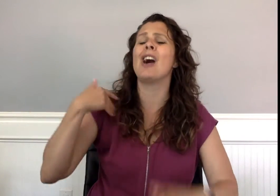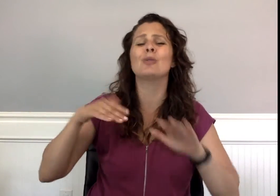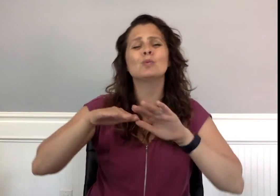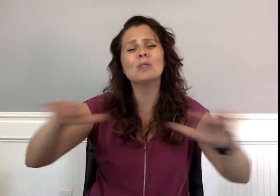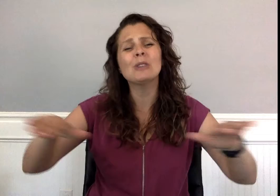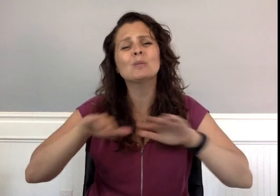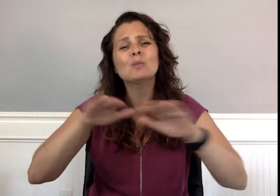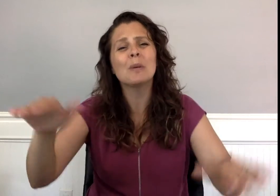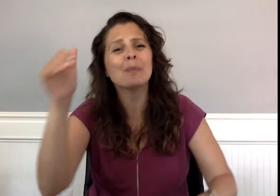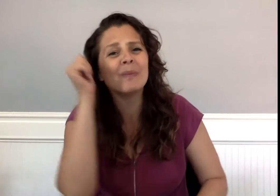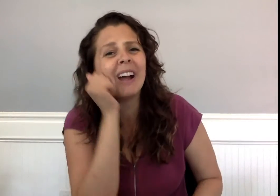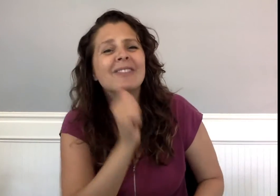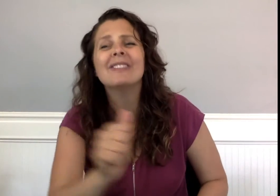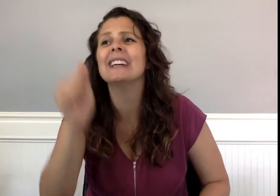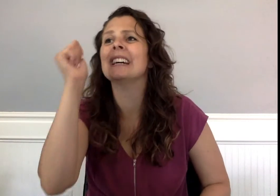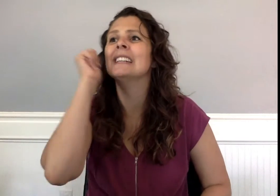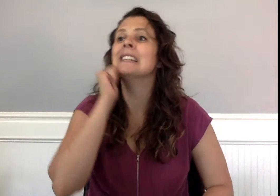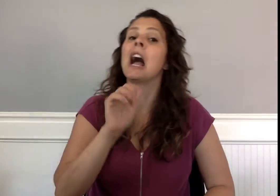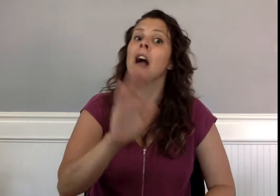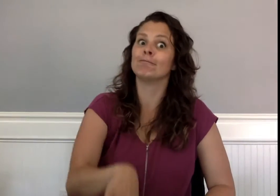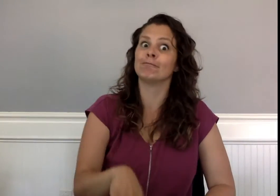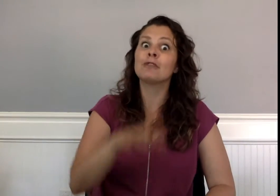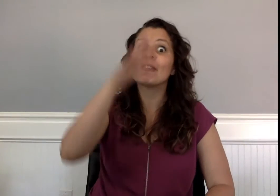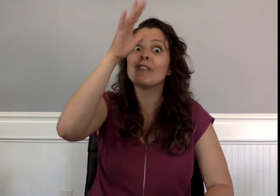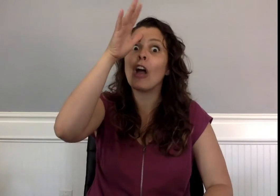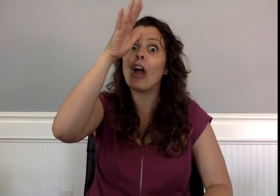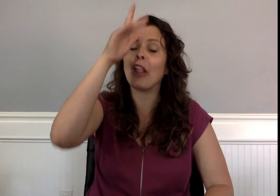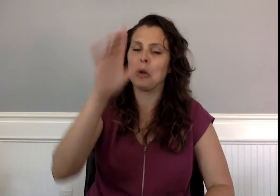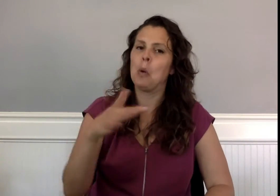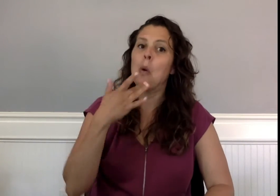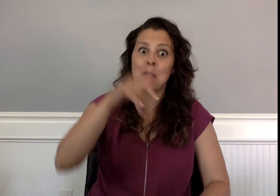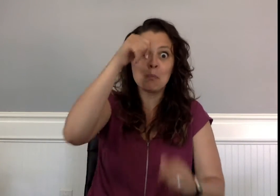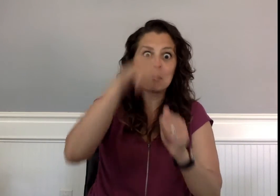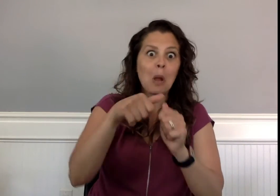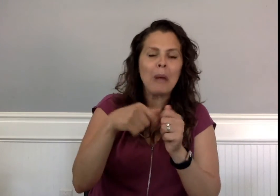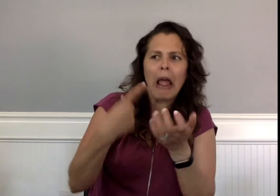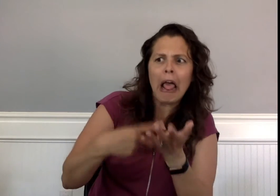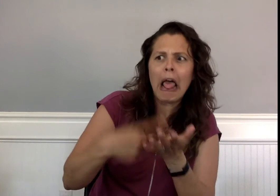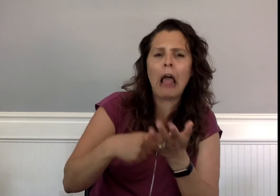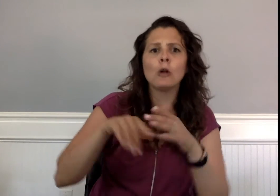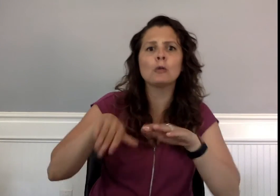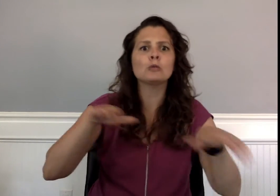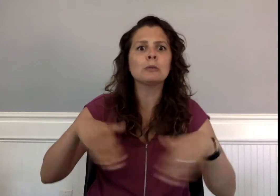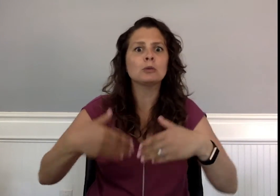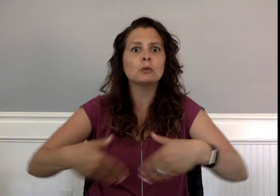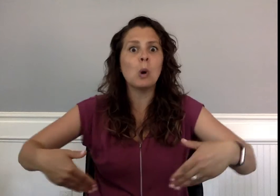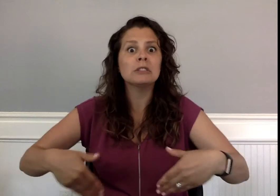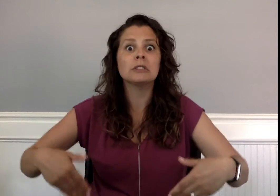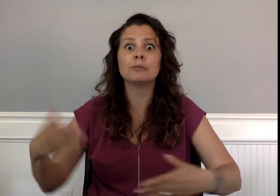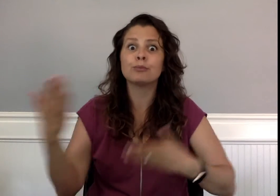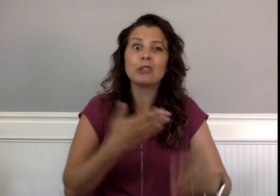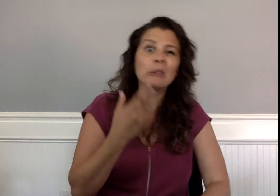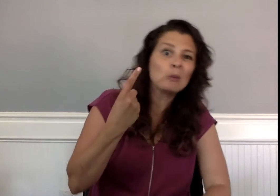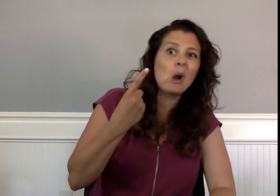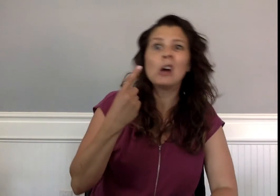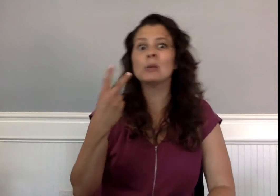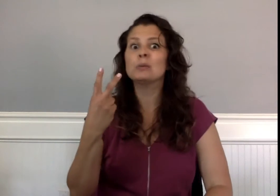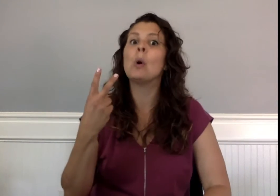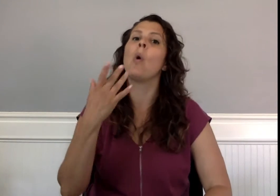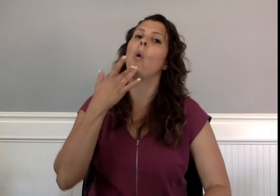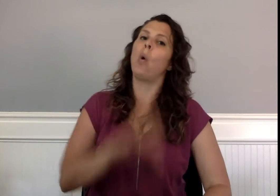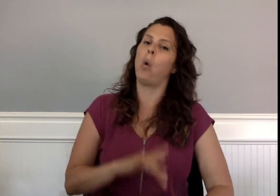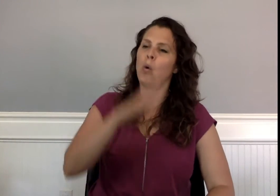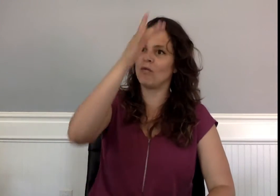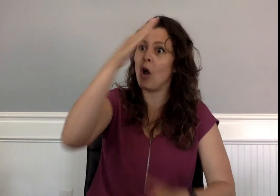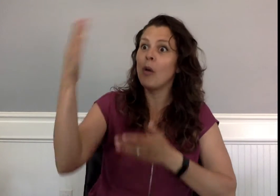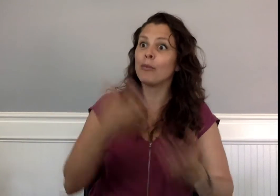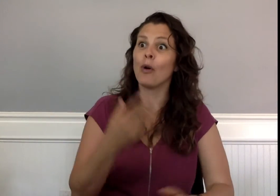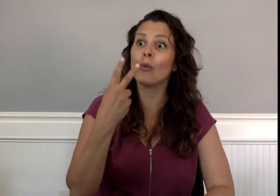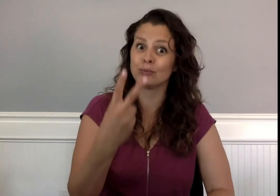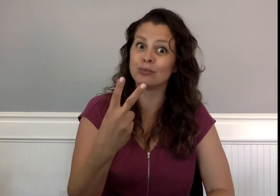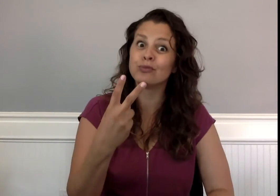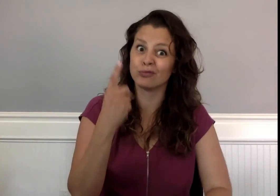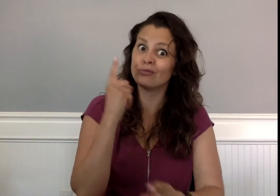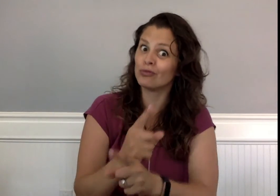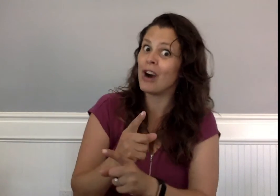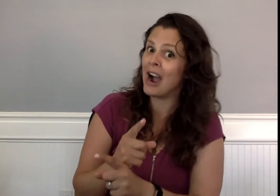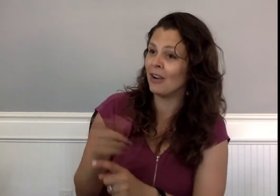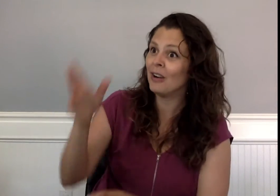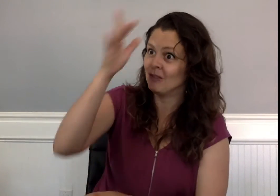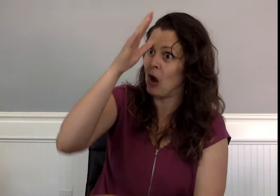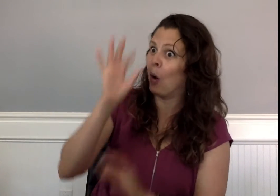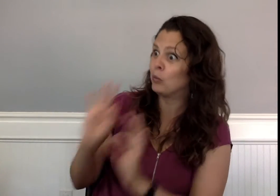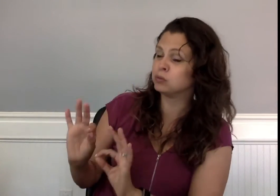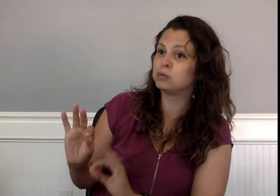We have been swimming every day. Your father is so glad he brought two swimsuits, aren’t you, Alistair?”